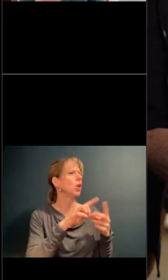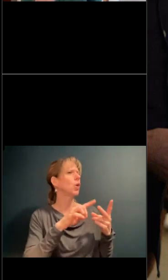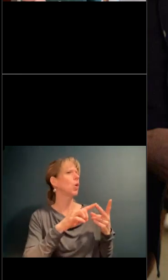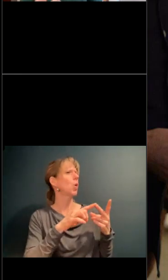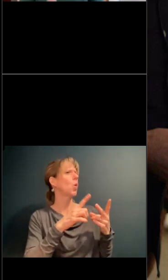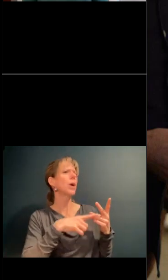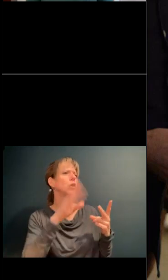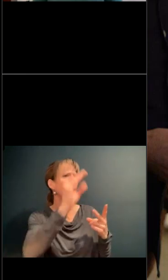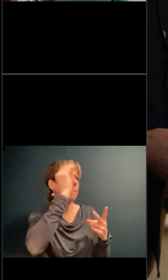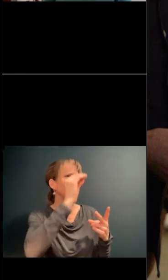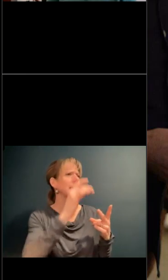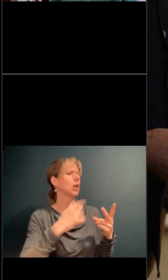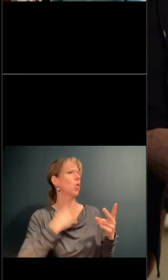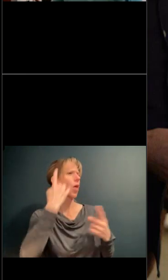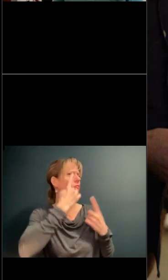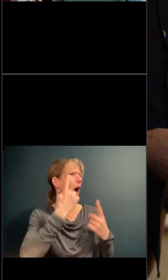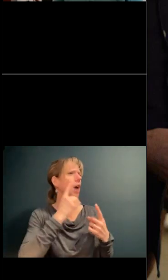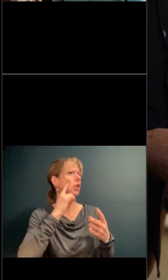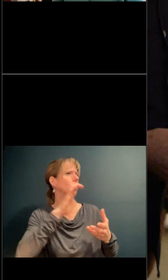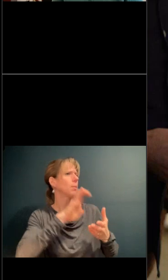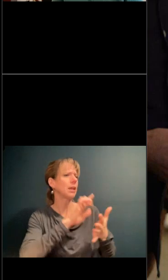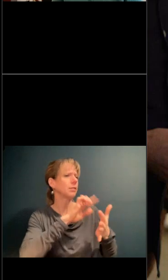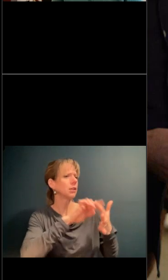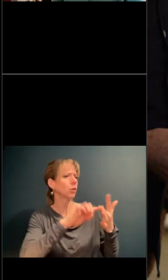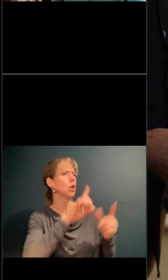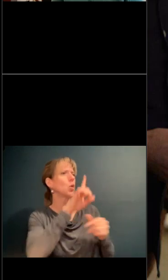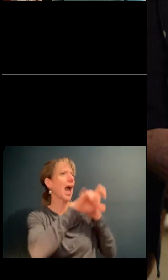For your family? And for others.